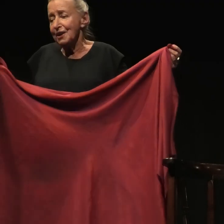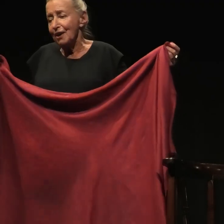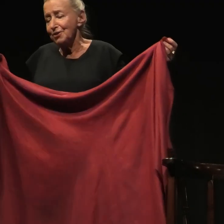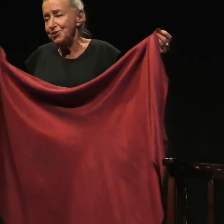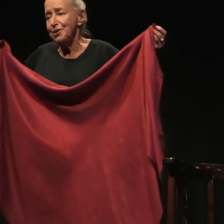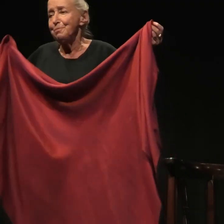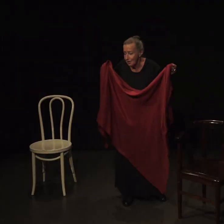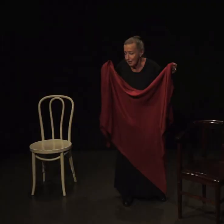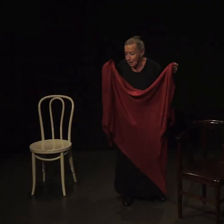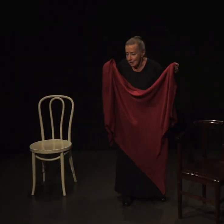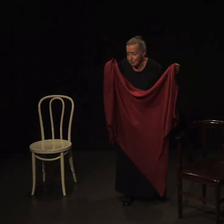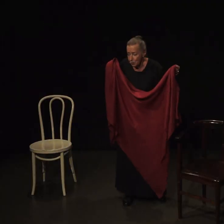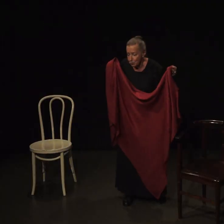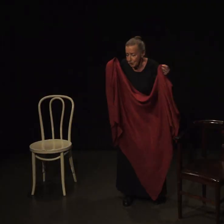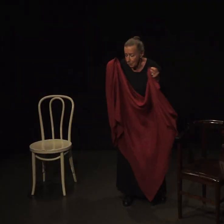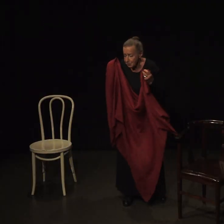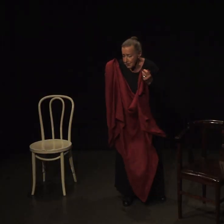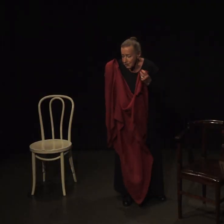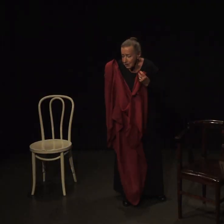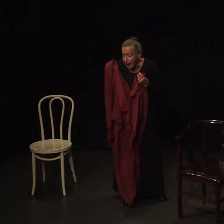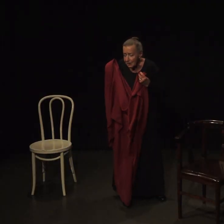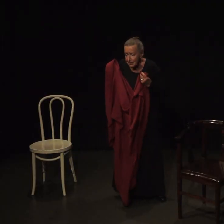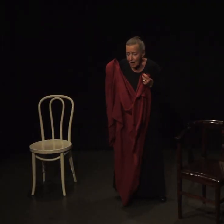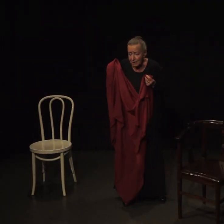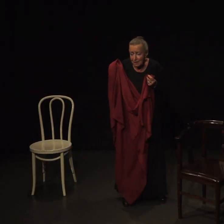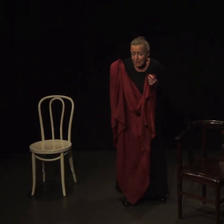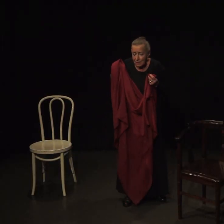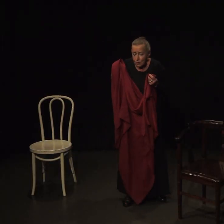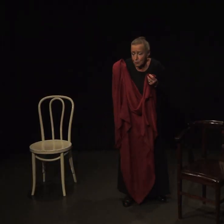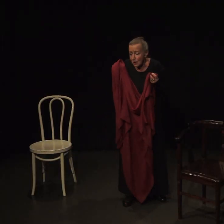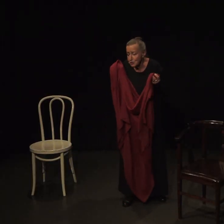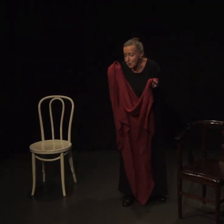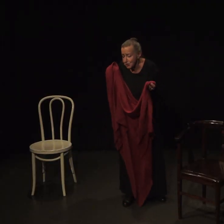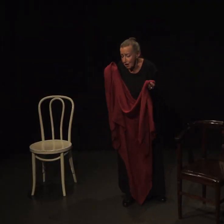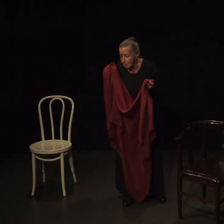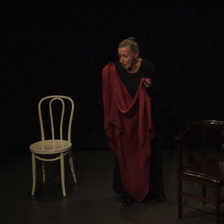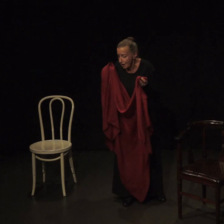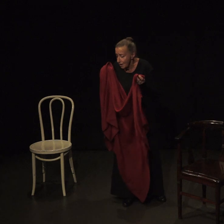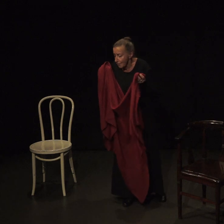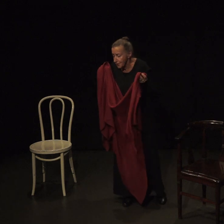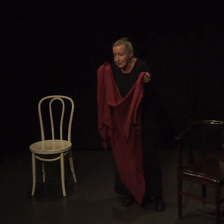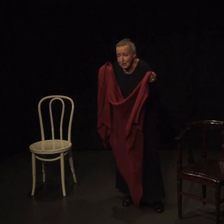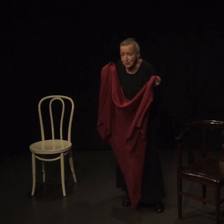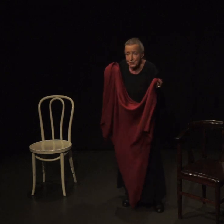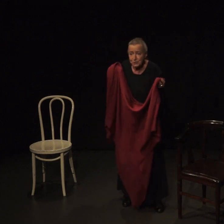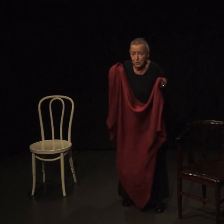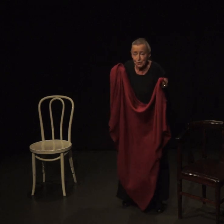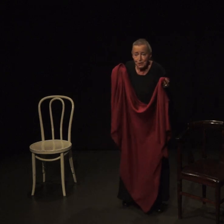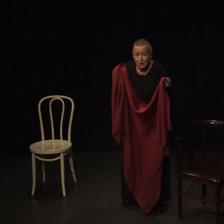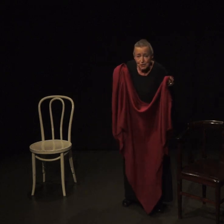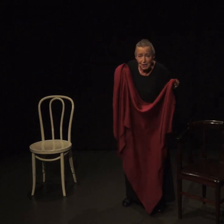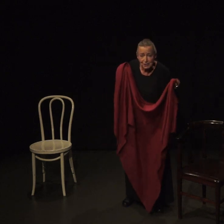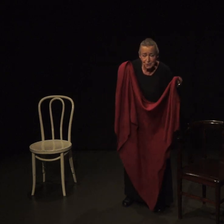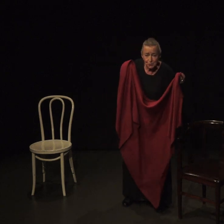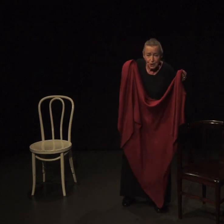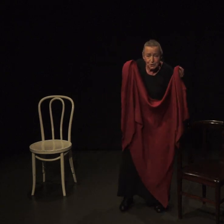it's not from scorn I shun you. You've my word. But look around. We're watched, we're followed.